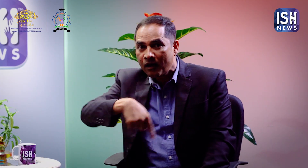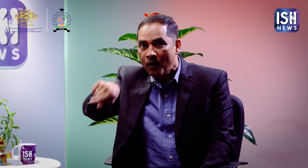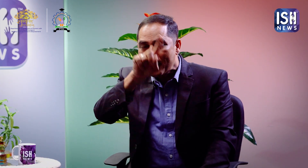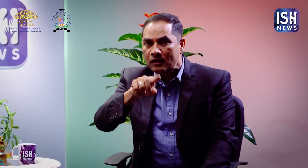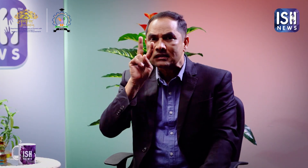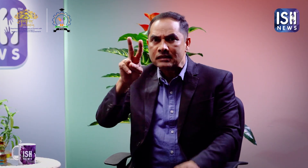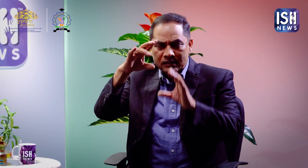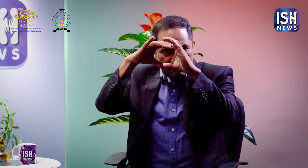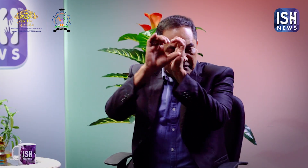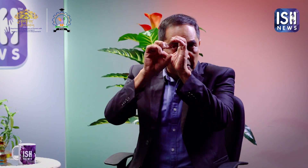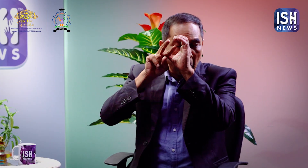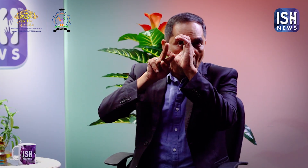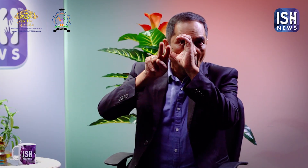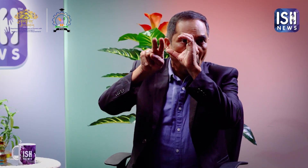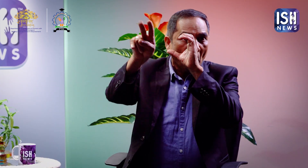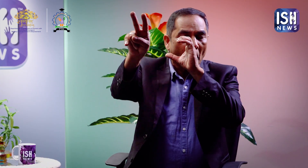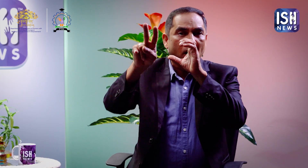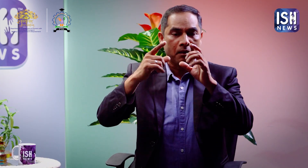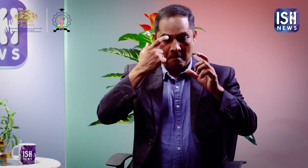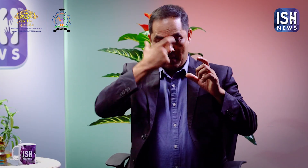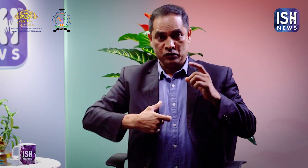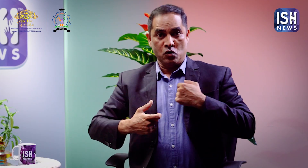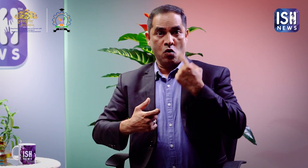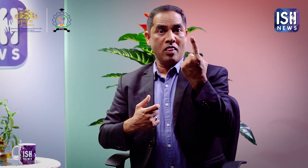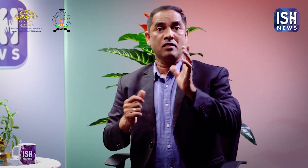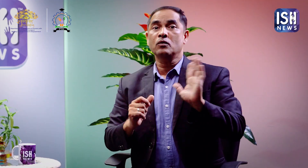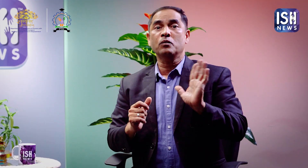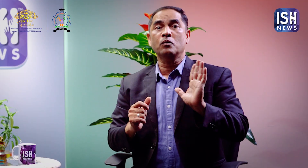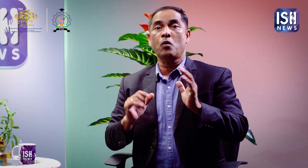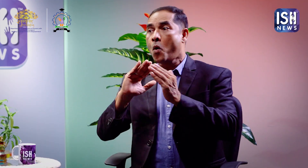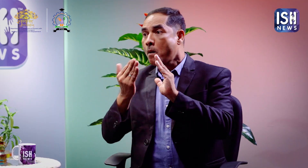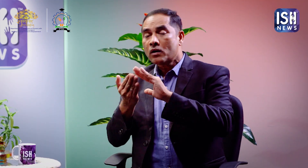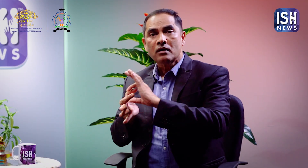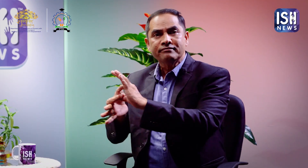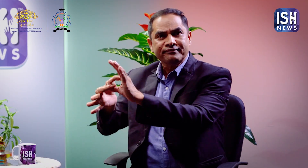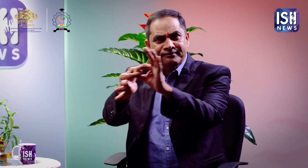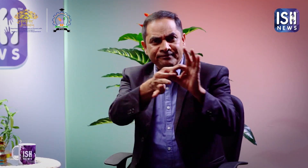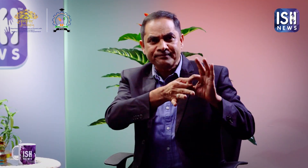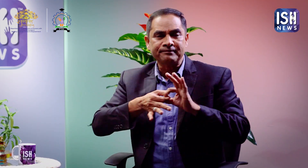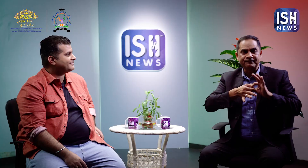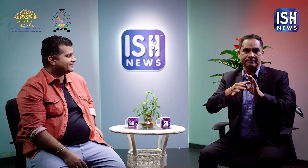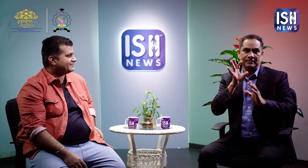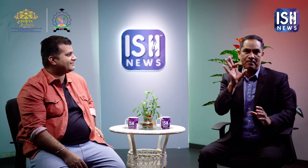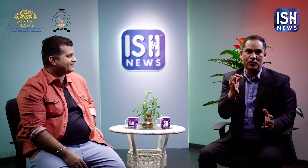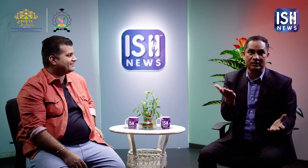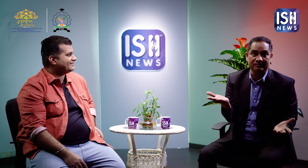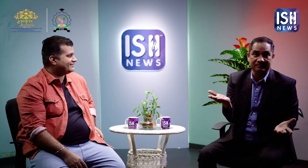I just want you to think about the future and where you will stand, not just as individuals, but as a community.